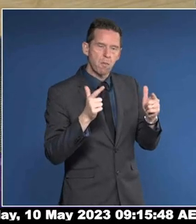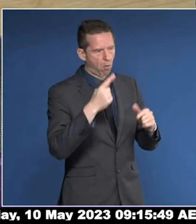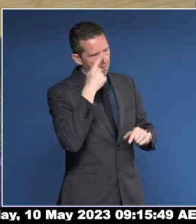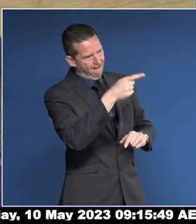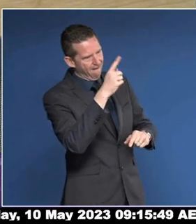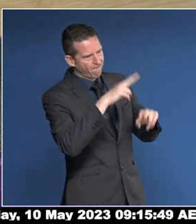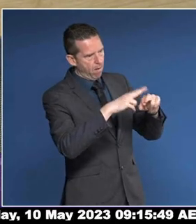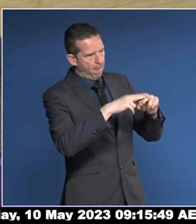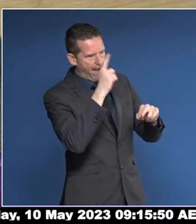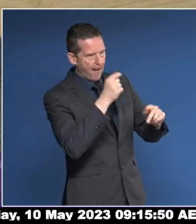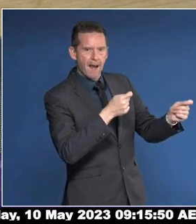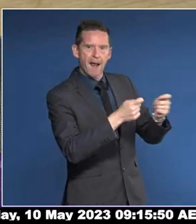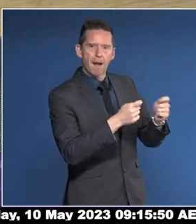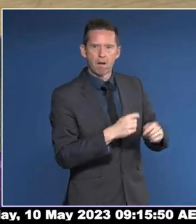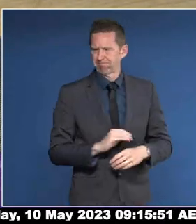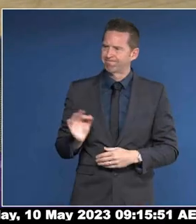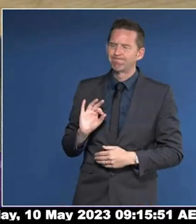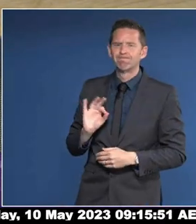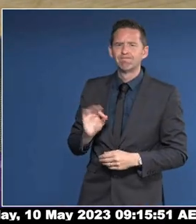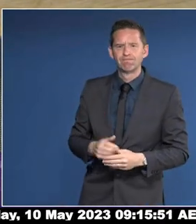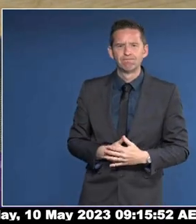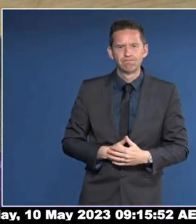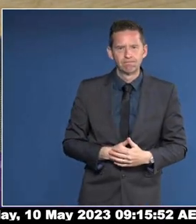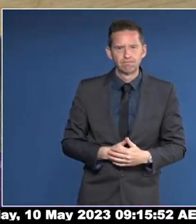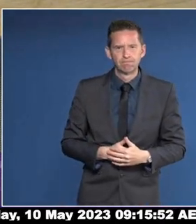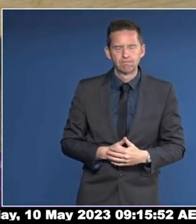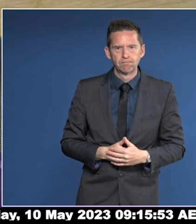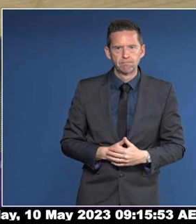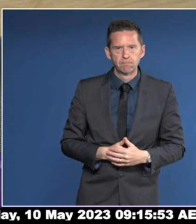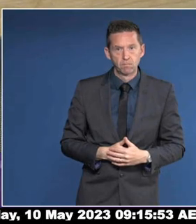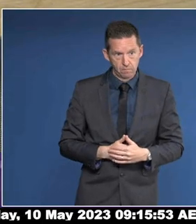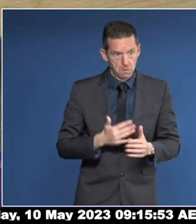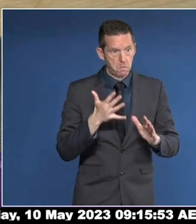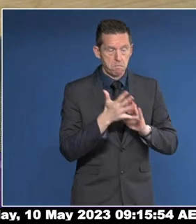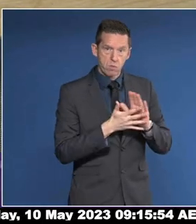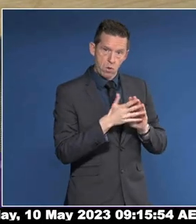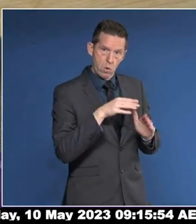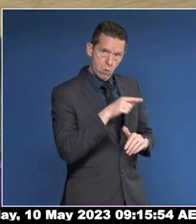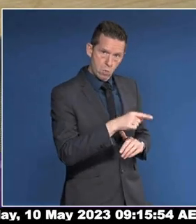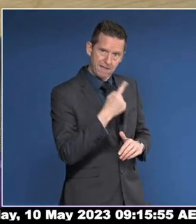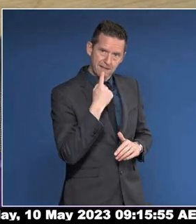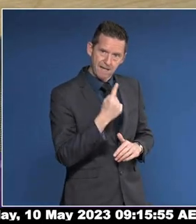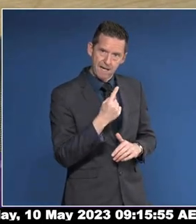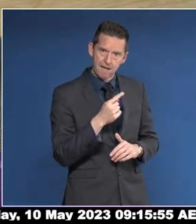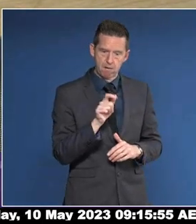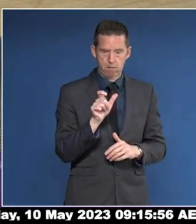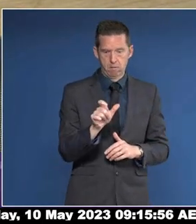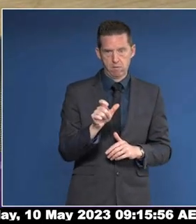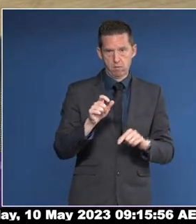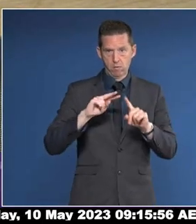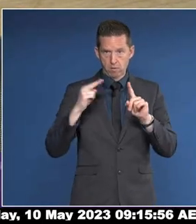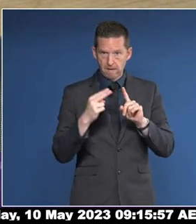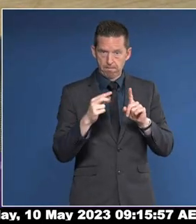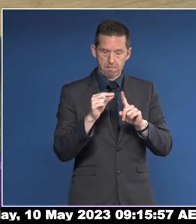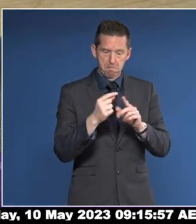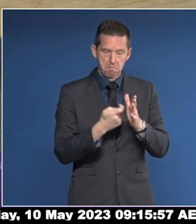Are you suggesting, by the word "perceived", that there the